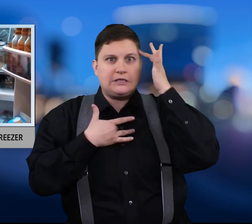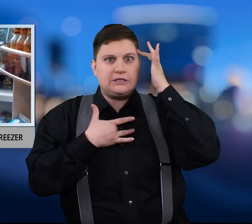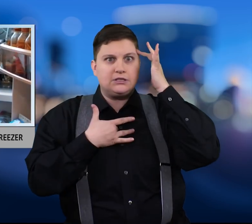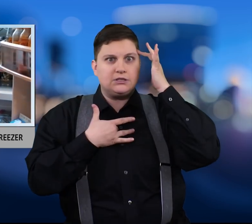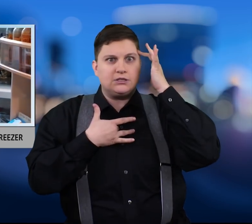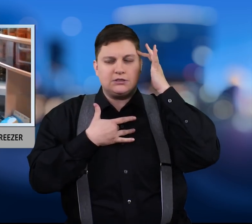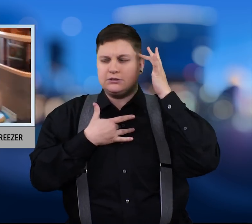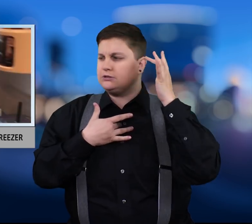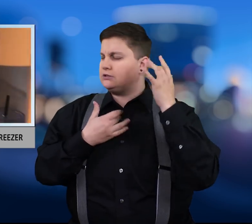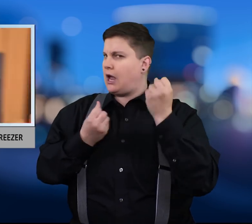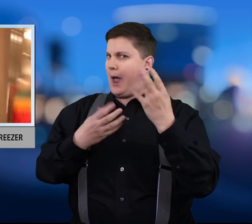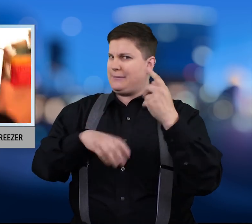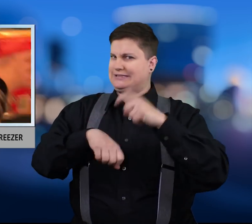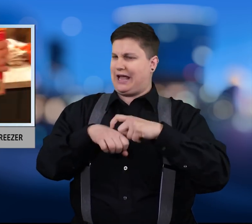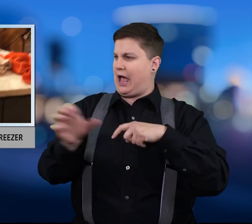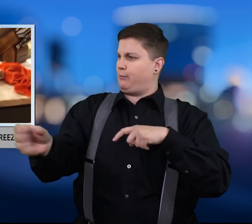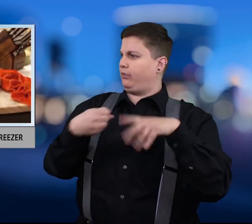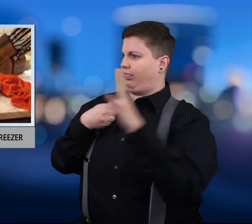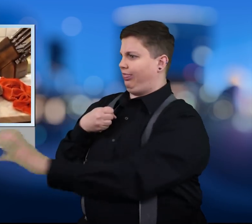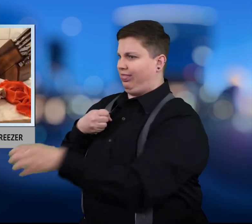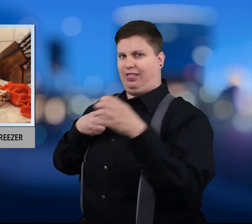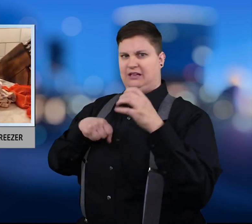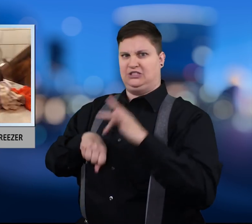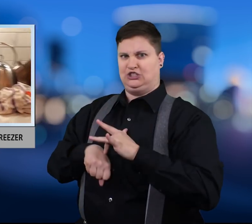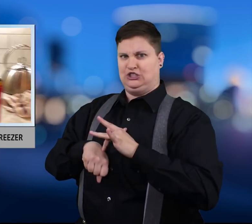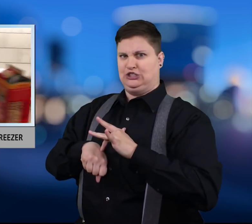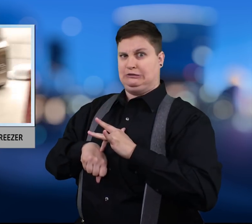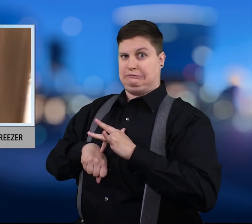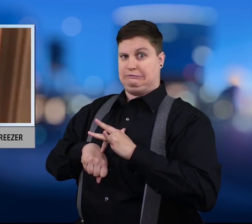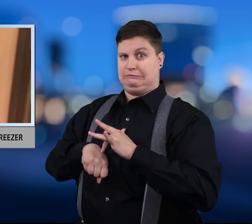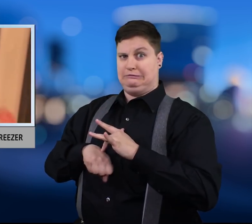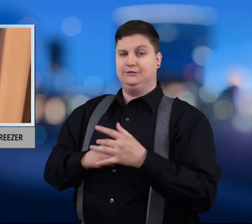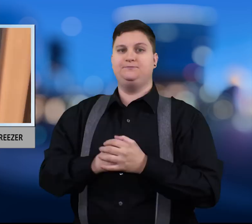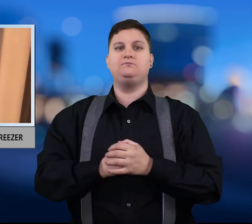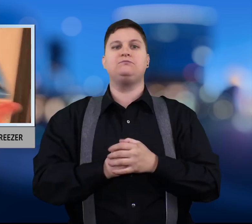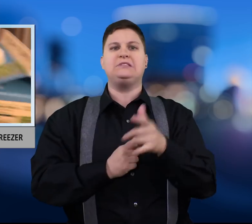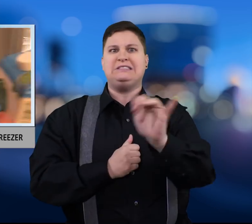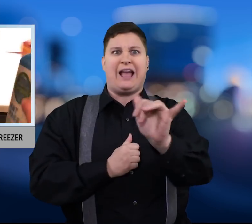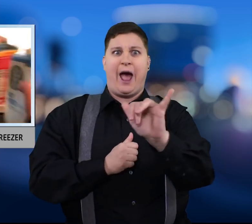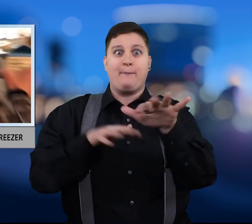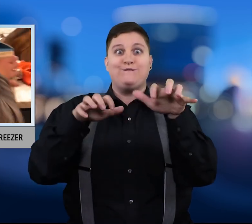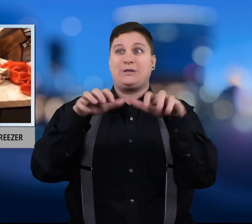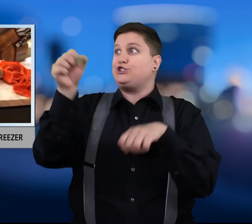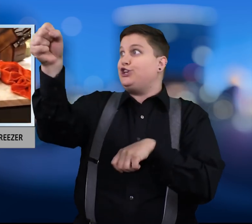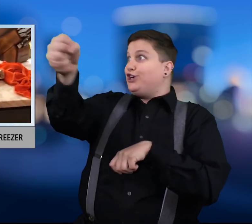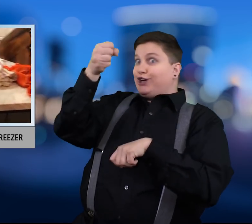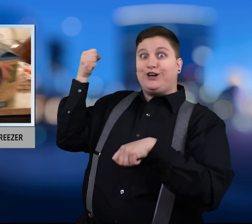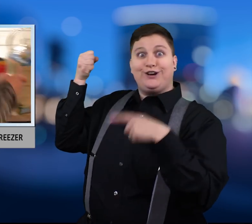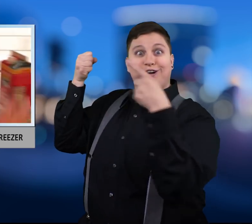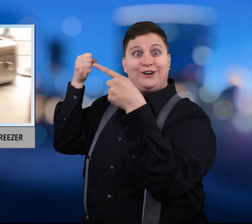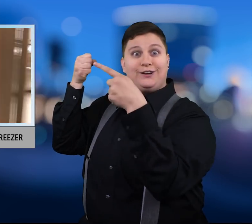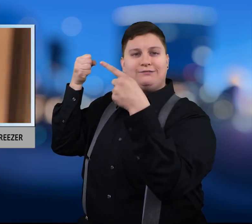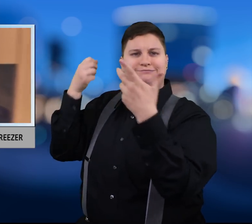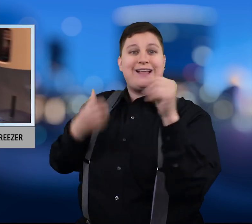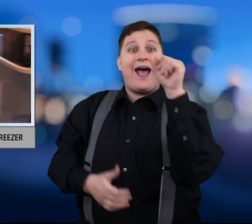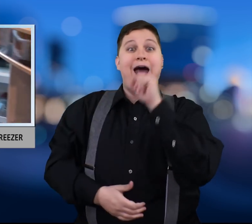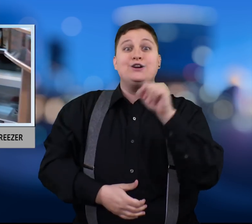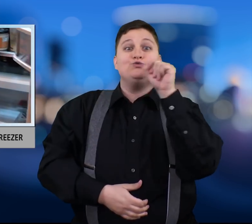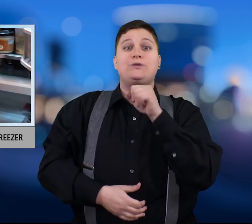in the fridge when sick. The same goes for the freezer.